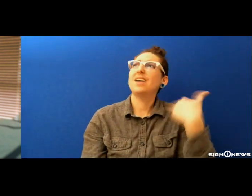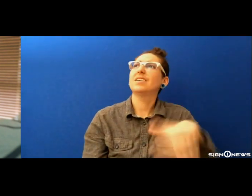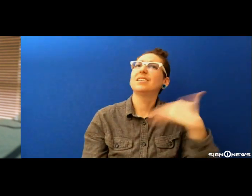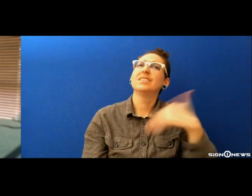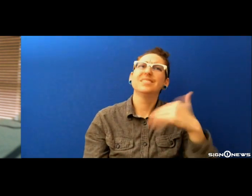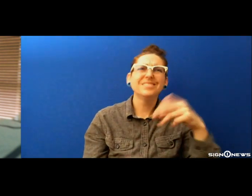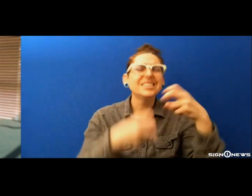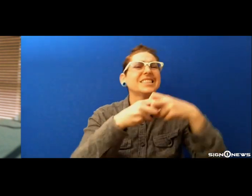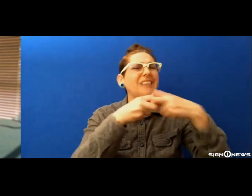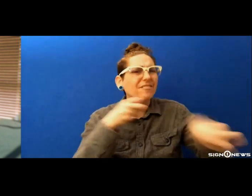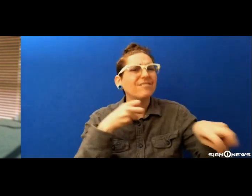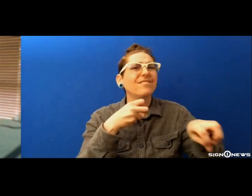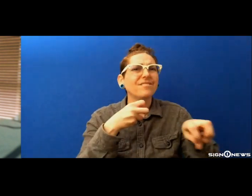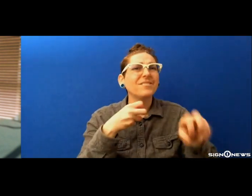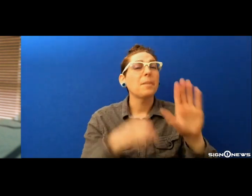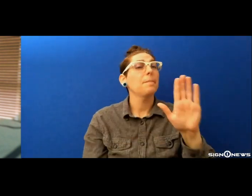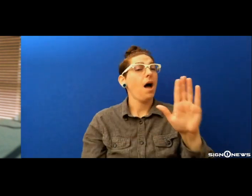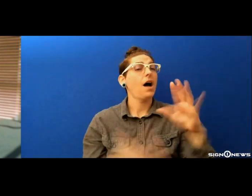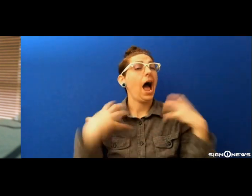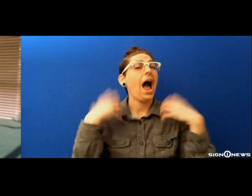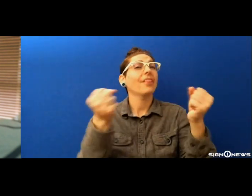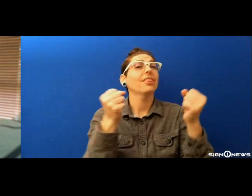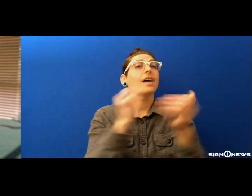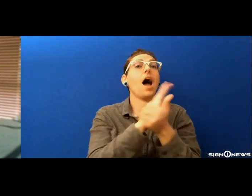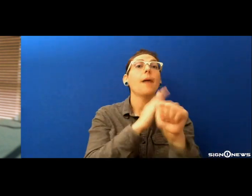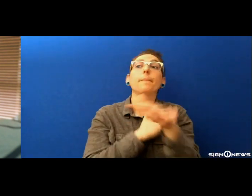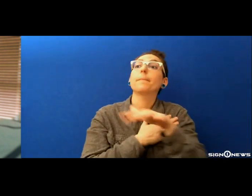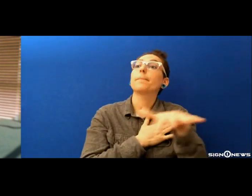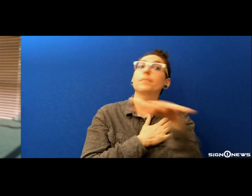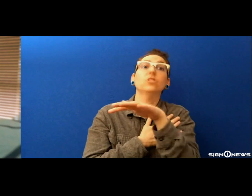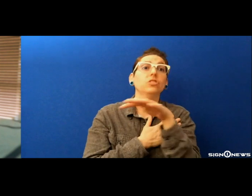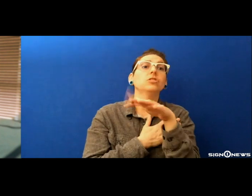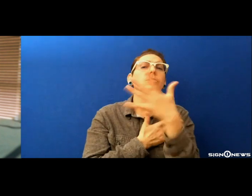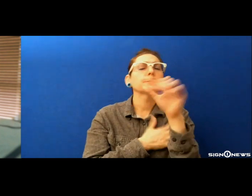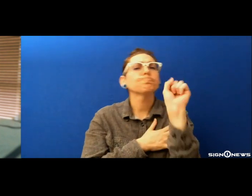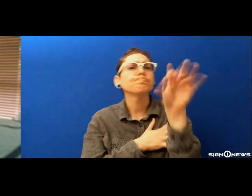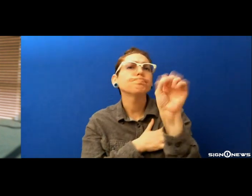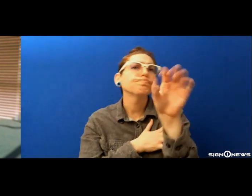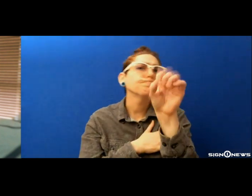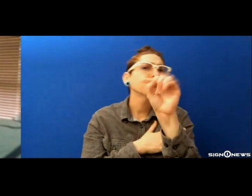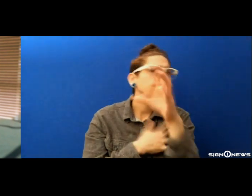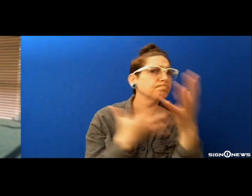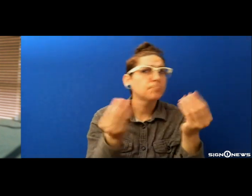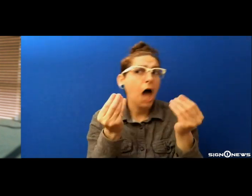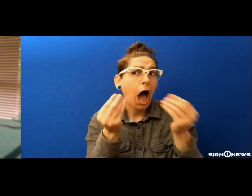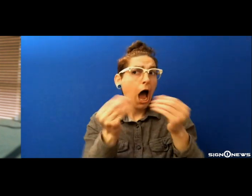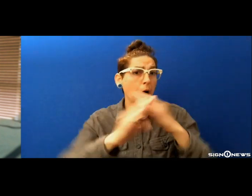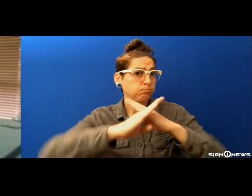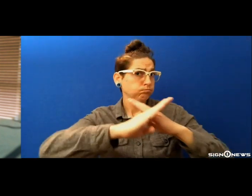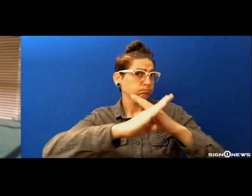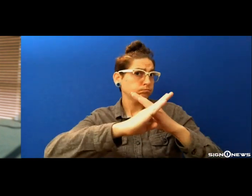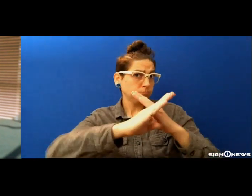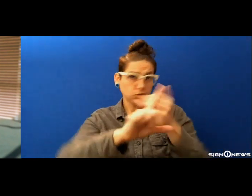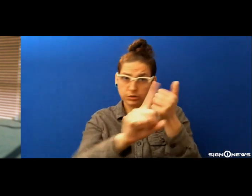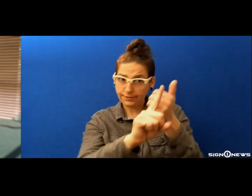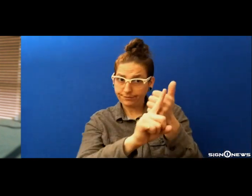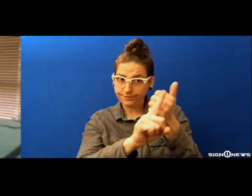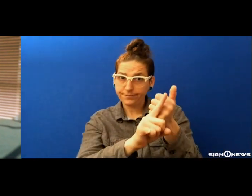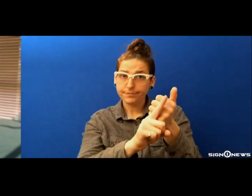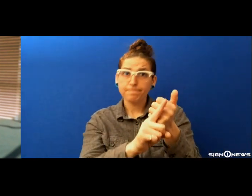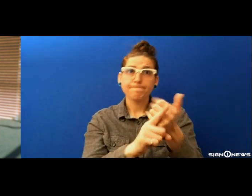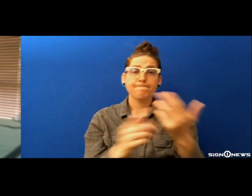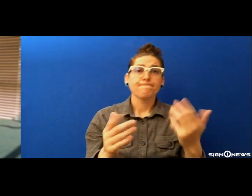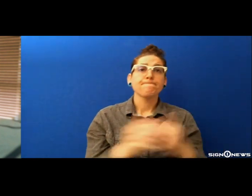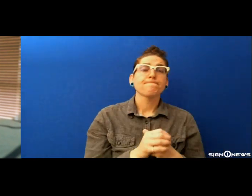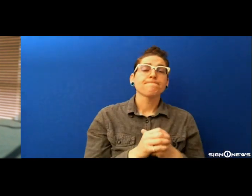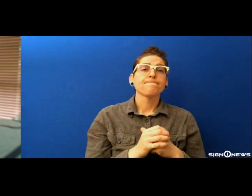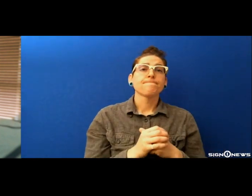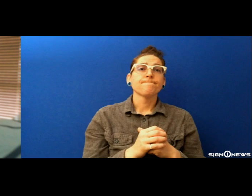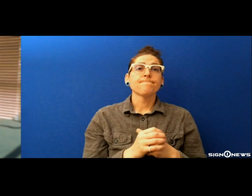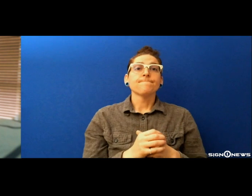It is a difficult task but health experts say there are steps you can take to protect yourself.